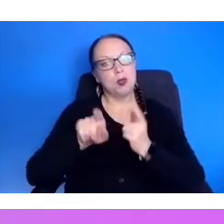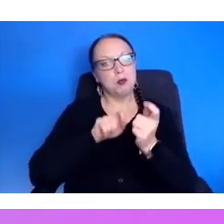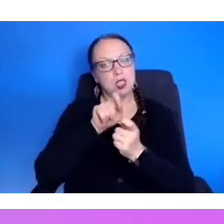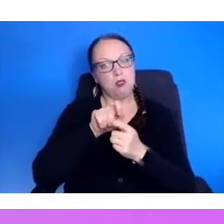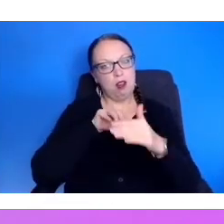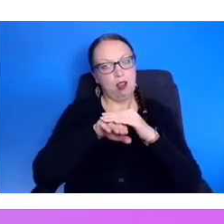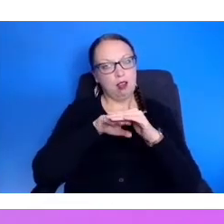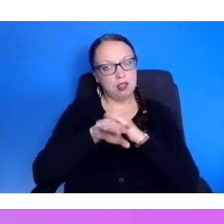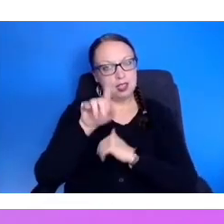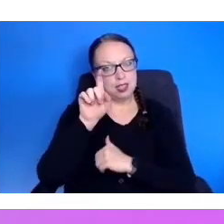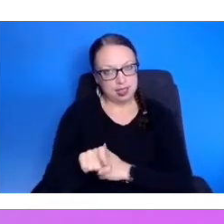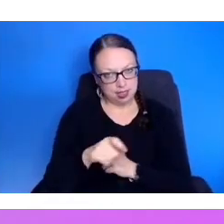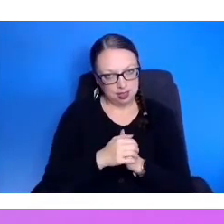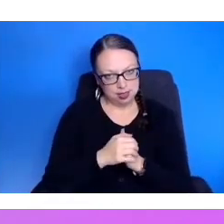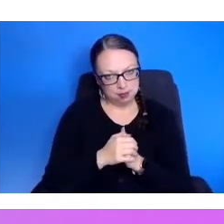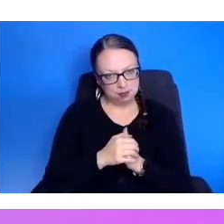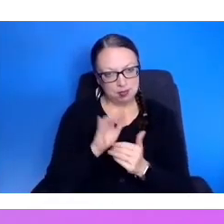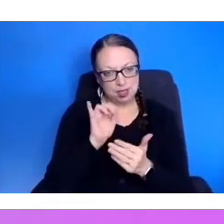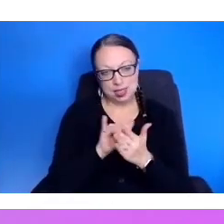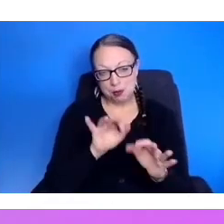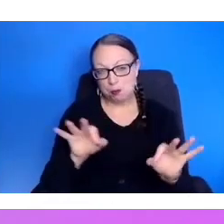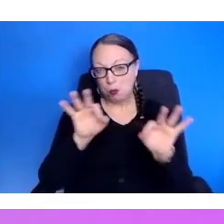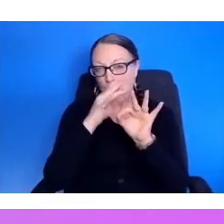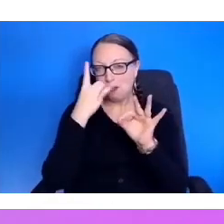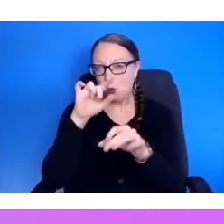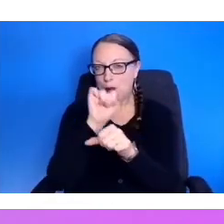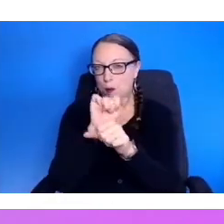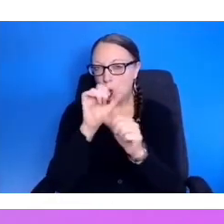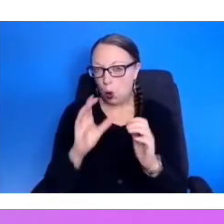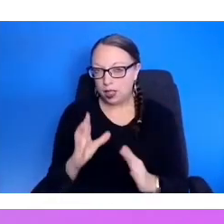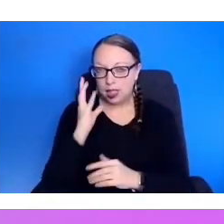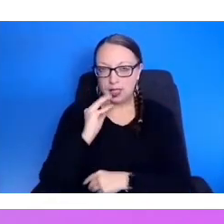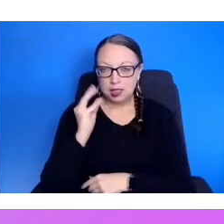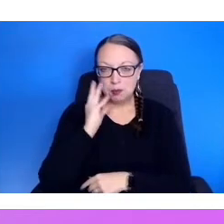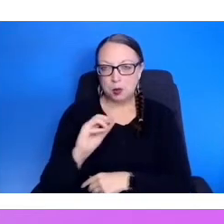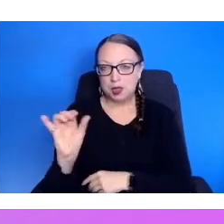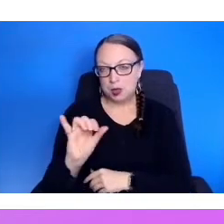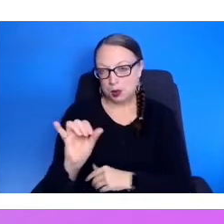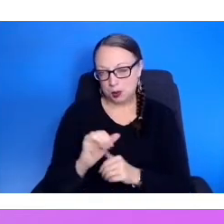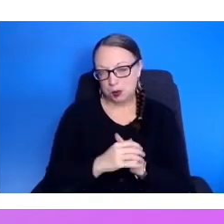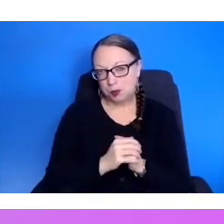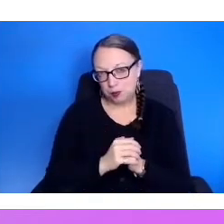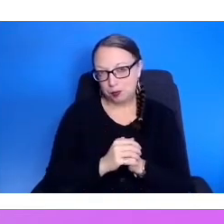this is just as relevant within the employee experience and employee design, so that you get the benefits